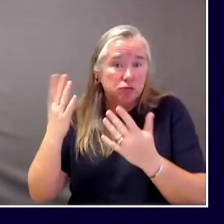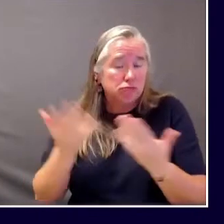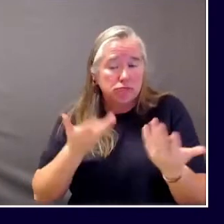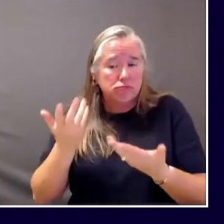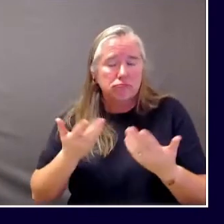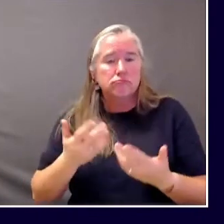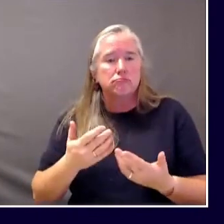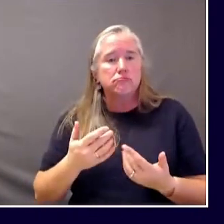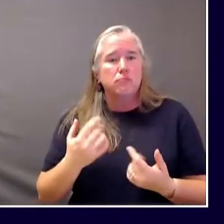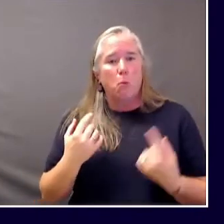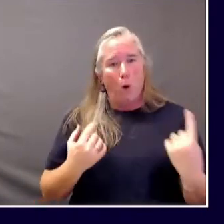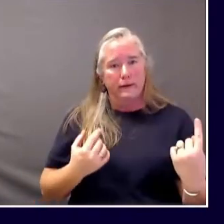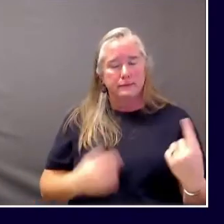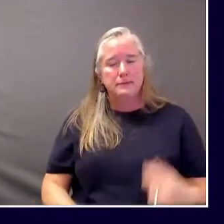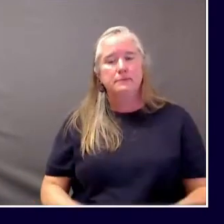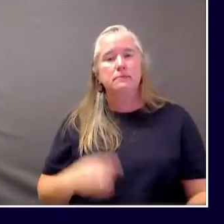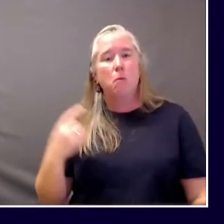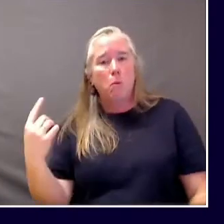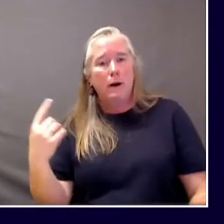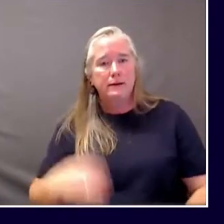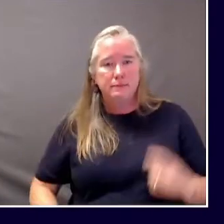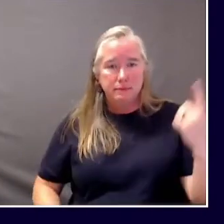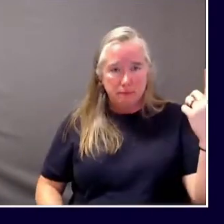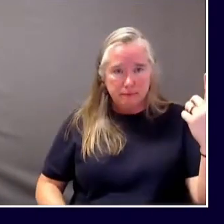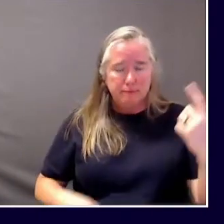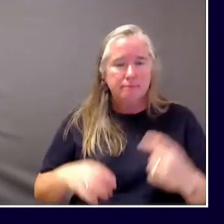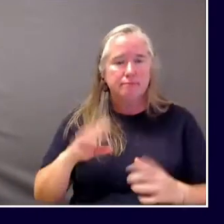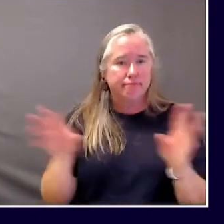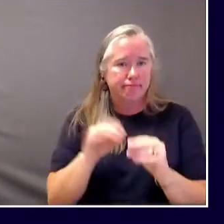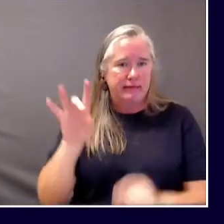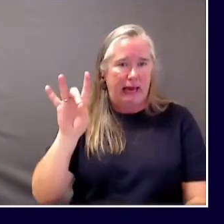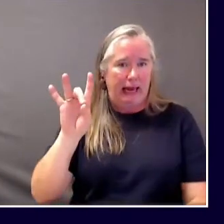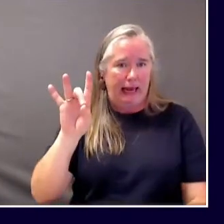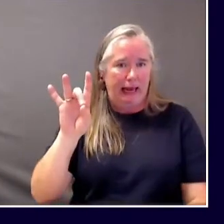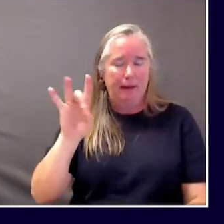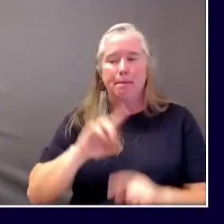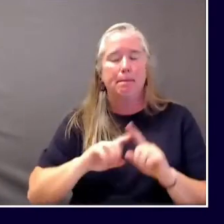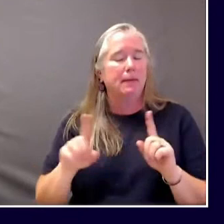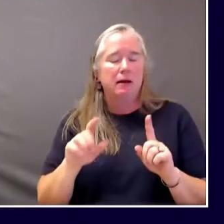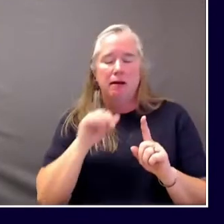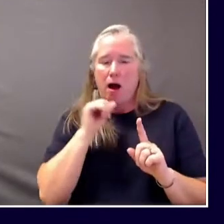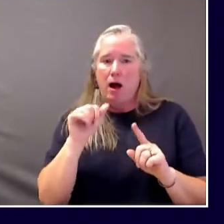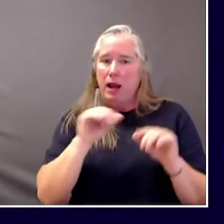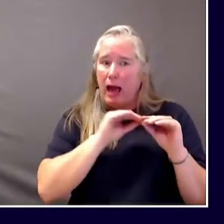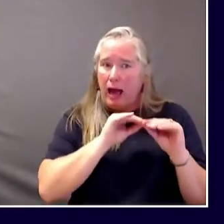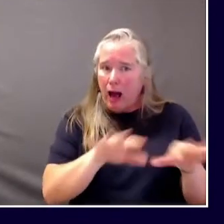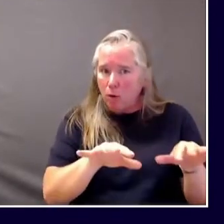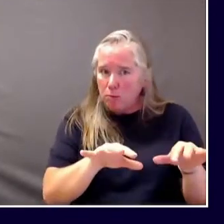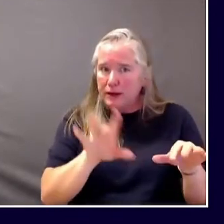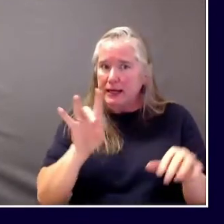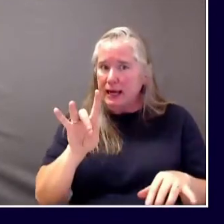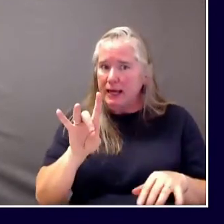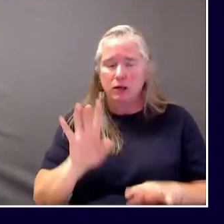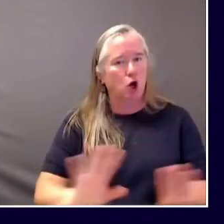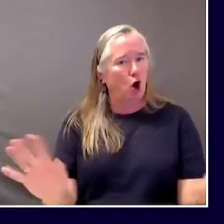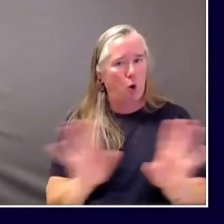that happened to be out the school these are not eight